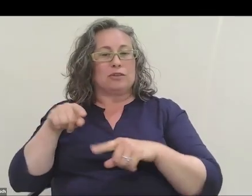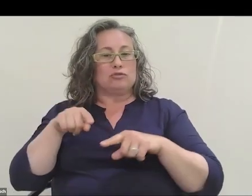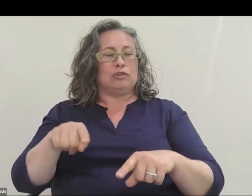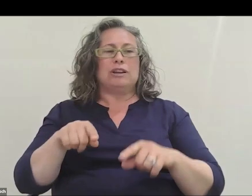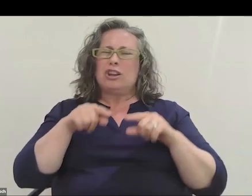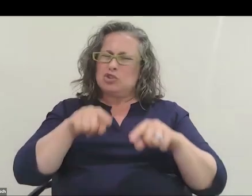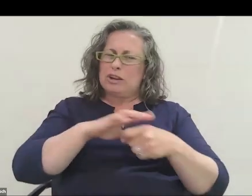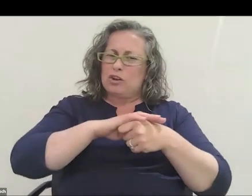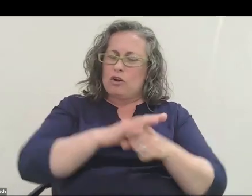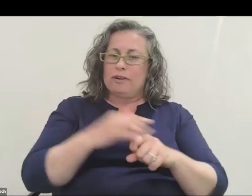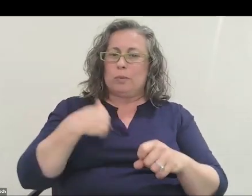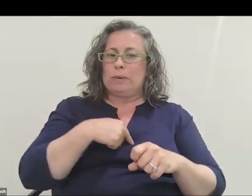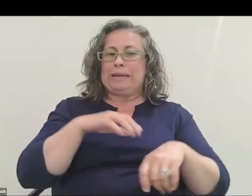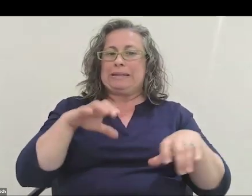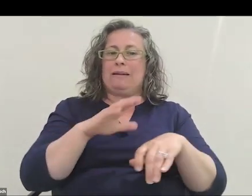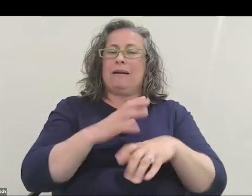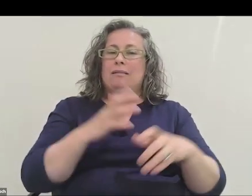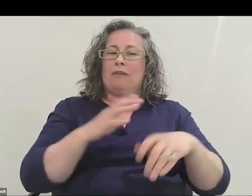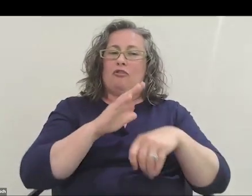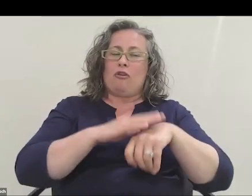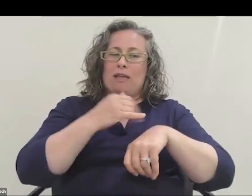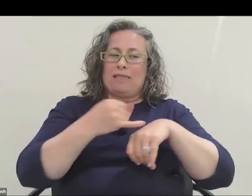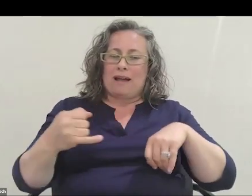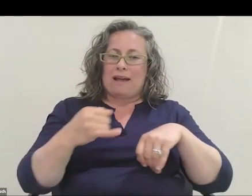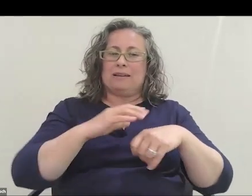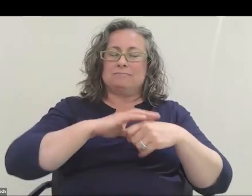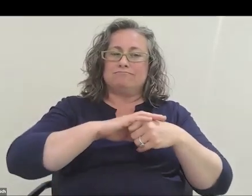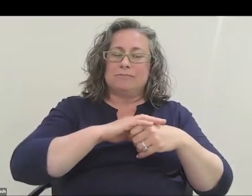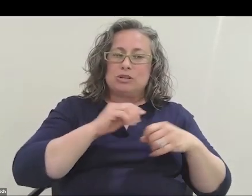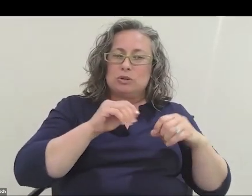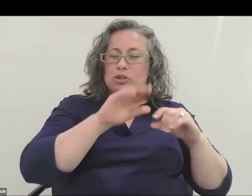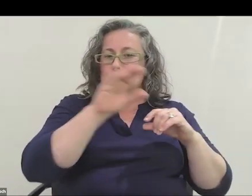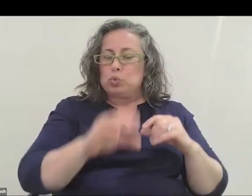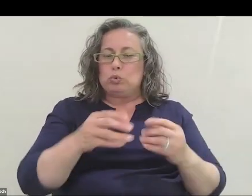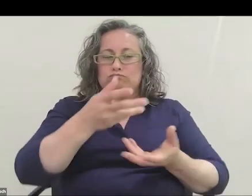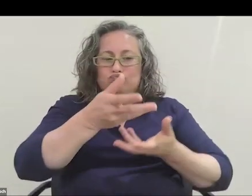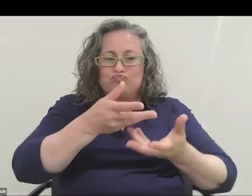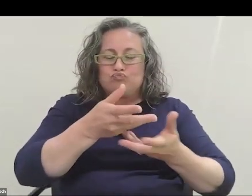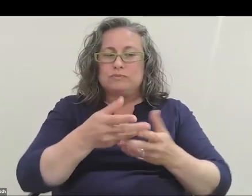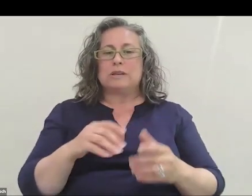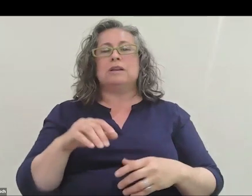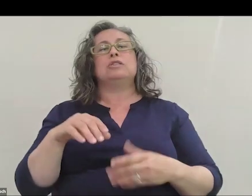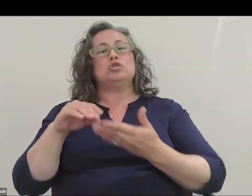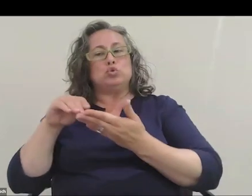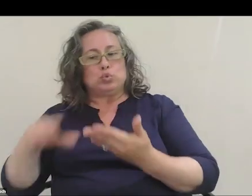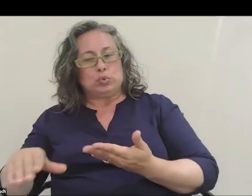of online Zoom work, working with Wi-Fi enabled printers, and students contacted 3D printing companies